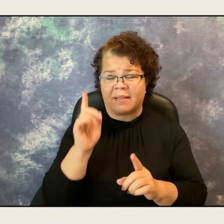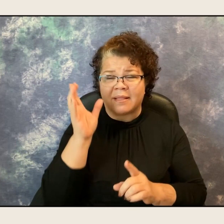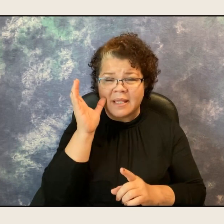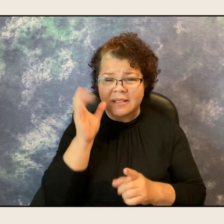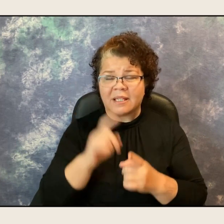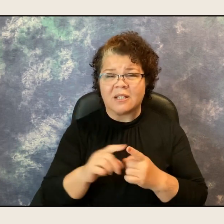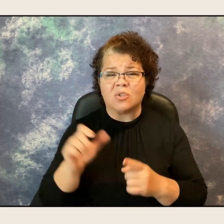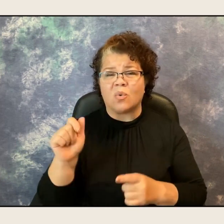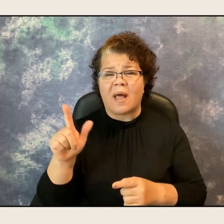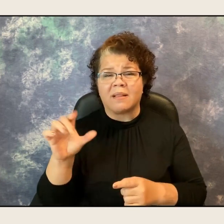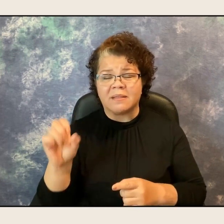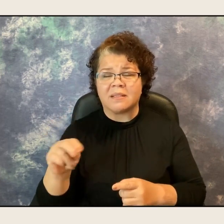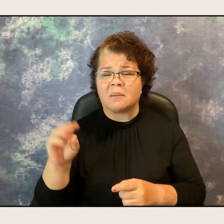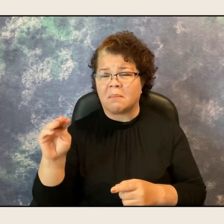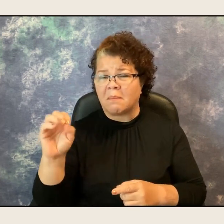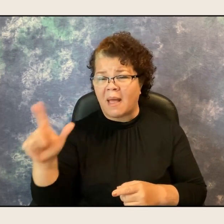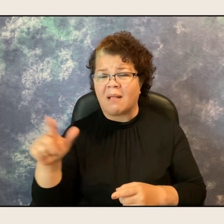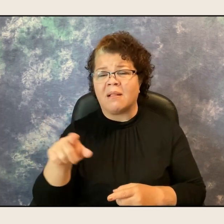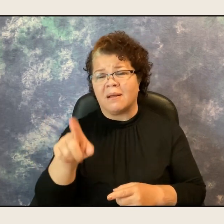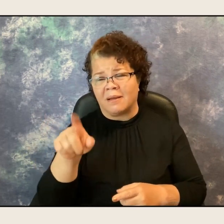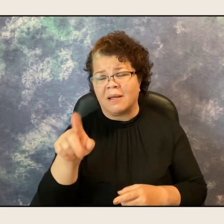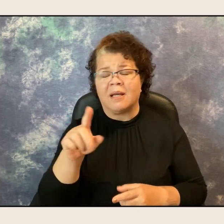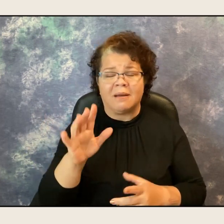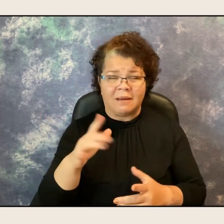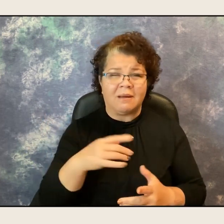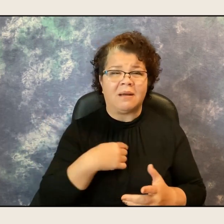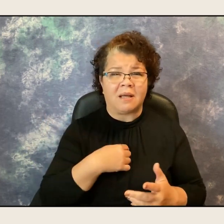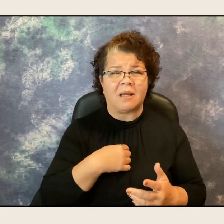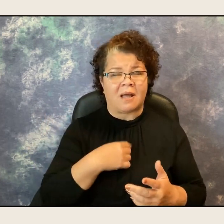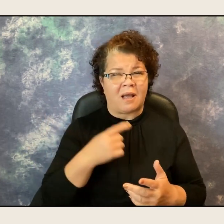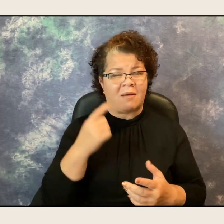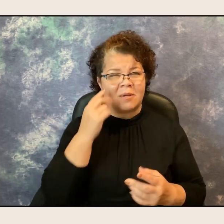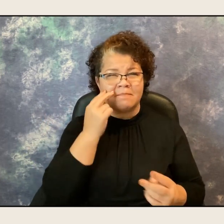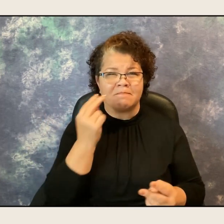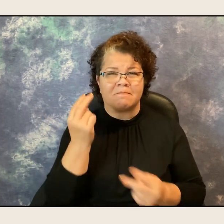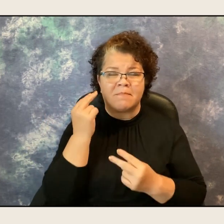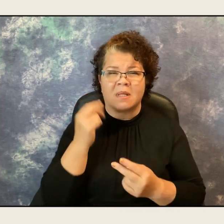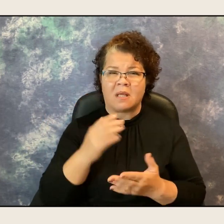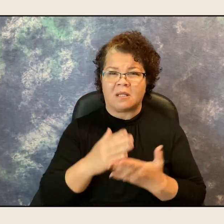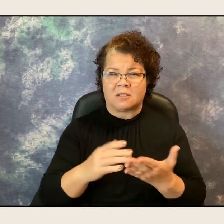a piece of writing that I really love, kind of a, I think, seminal essay